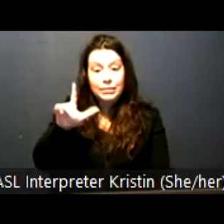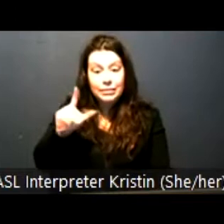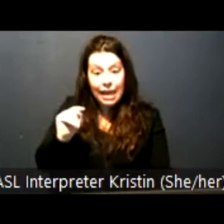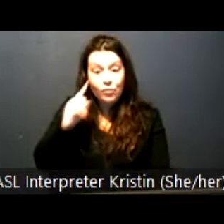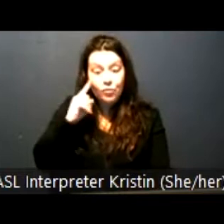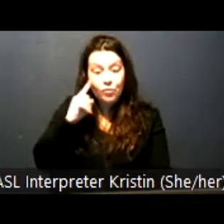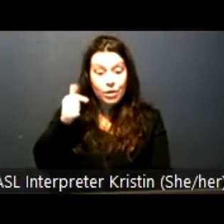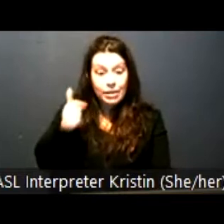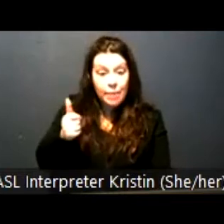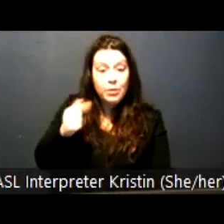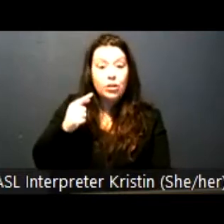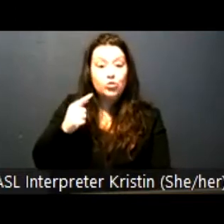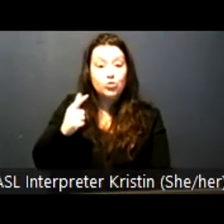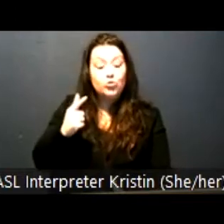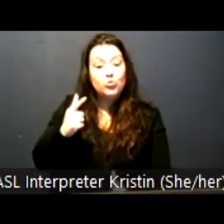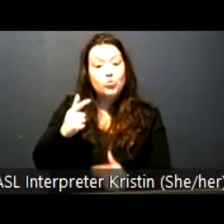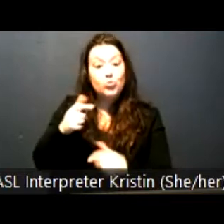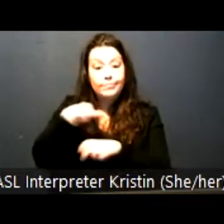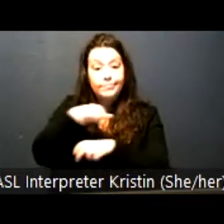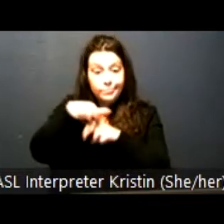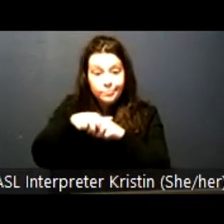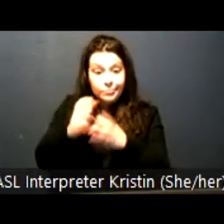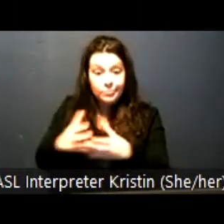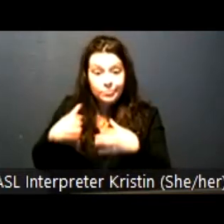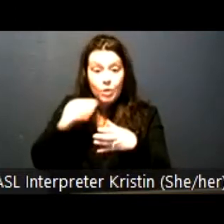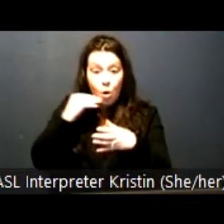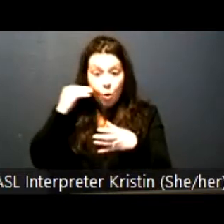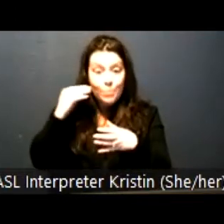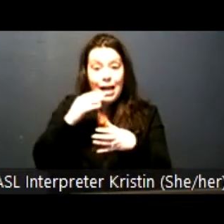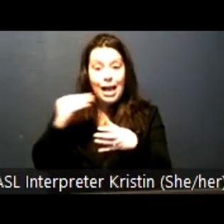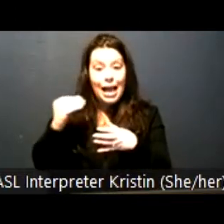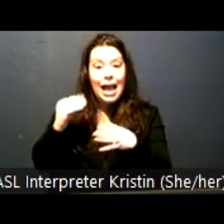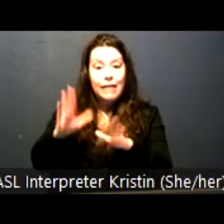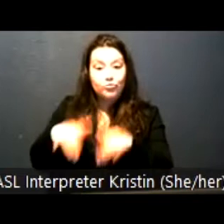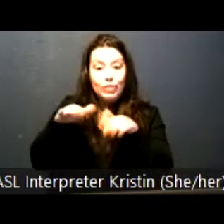up by a predator, but that may not be the same place as it's good to spend the rest of the year.